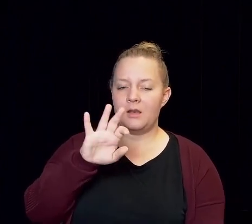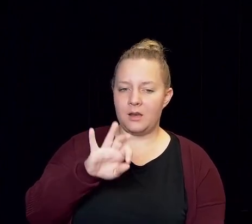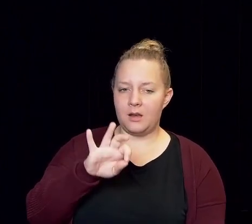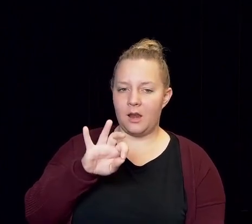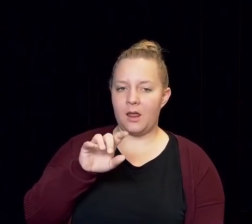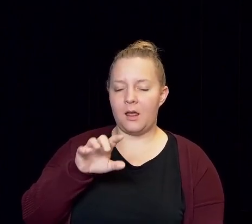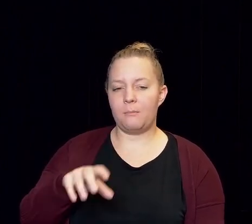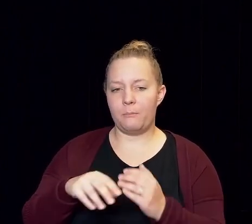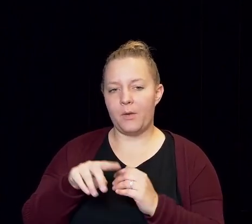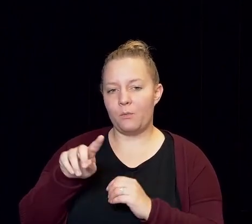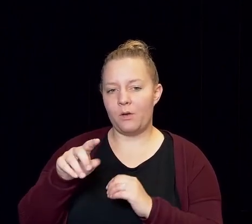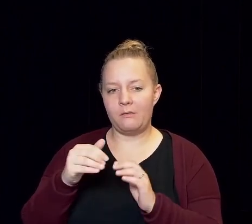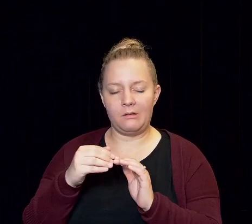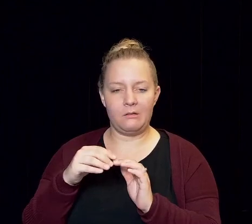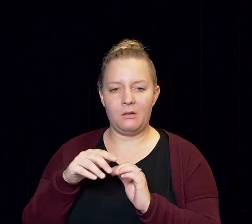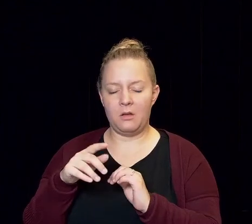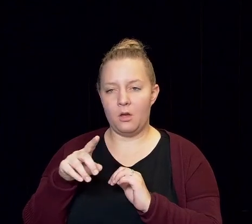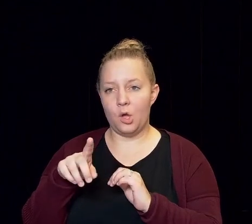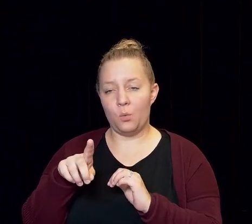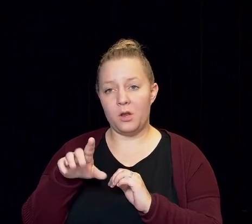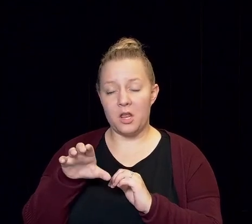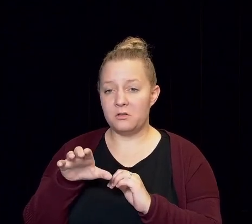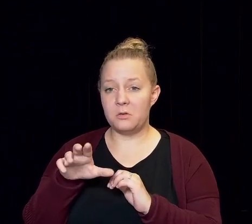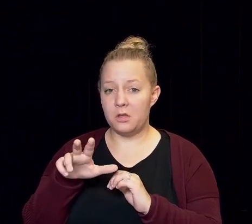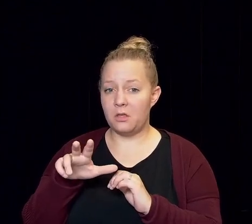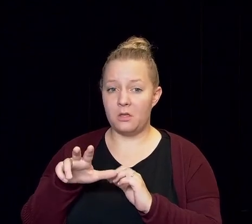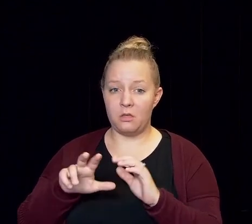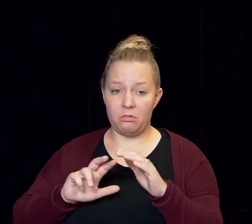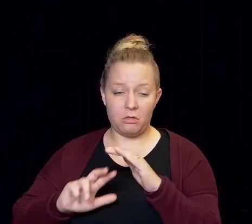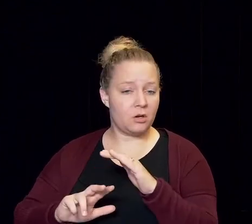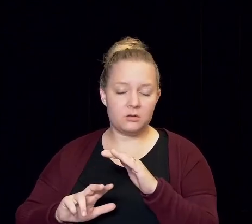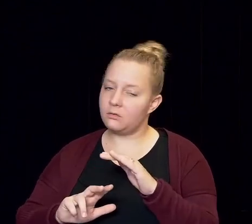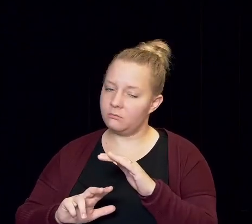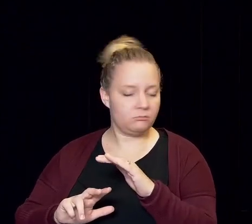say that's the answer. But, that is not because they never did anything with the percent sign.